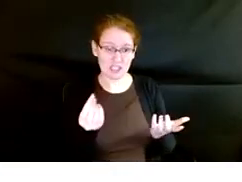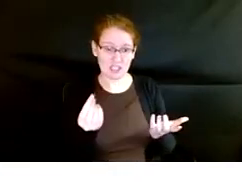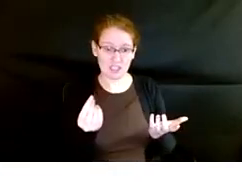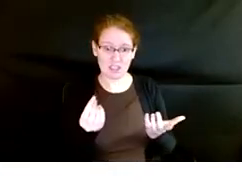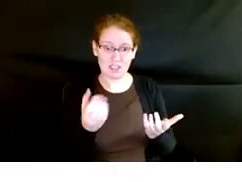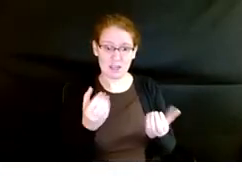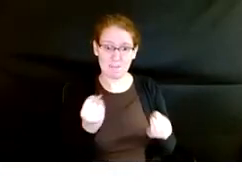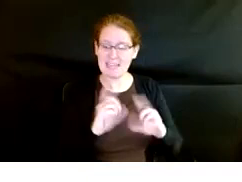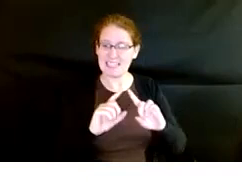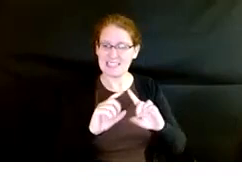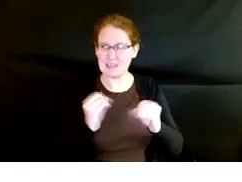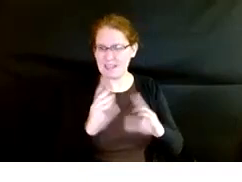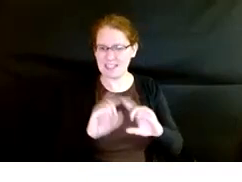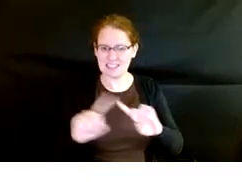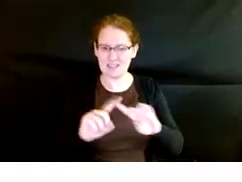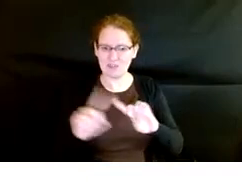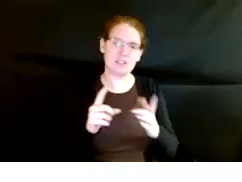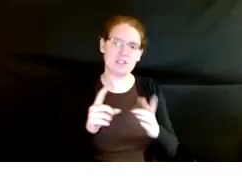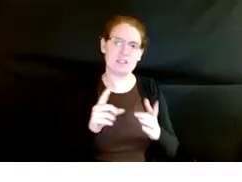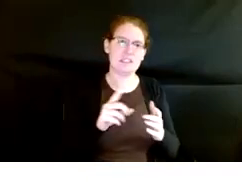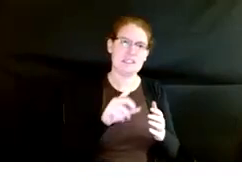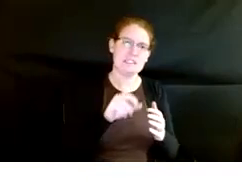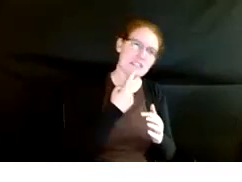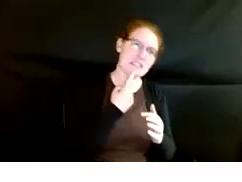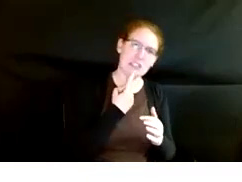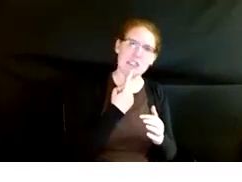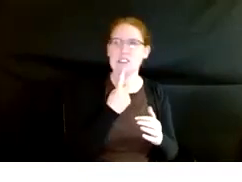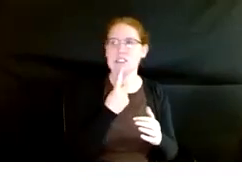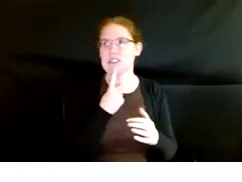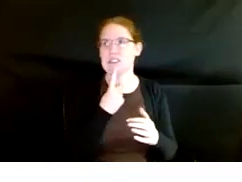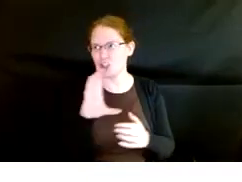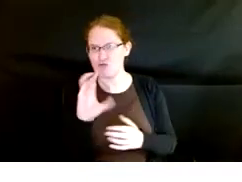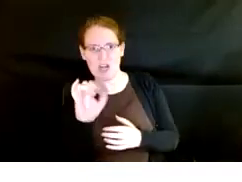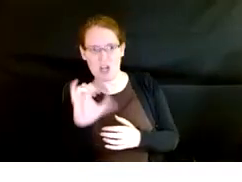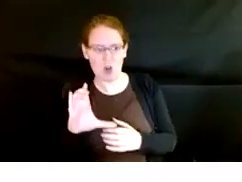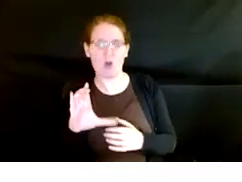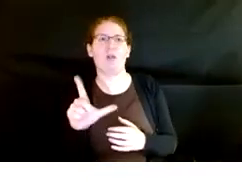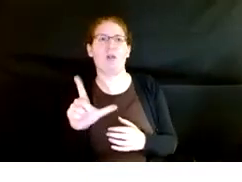essential critical uh issues as disability rights attorneys but we typically don't have the kind of